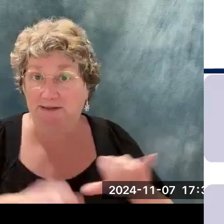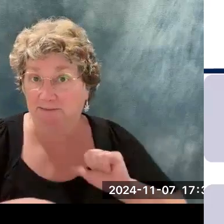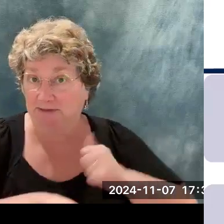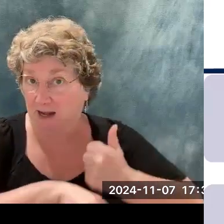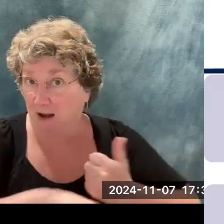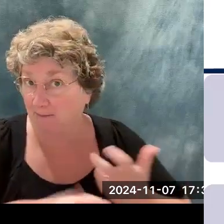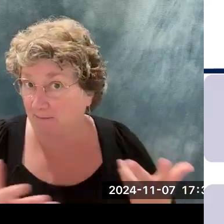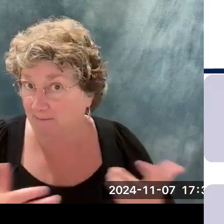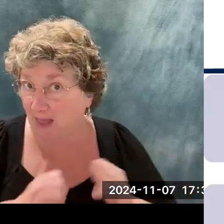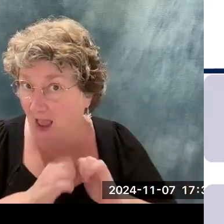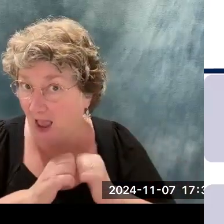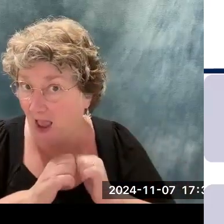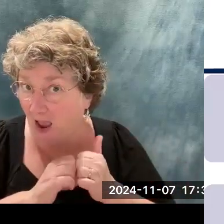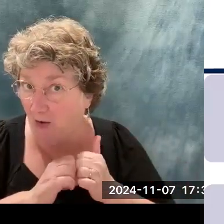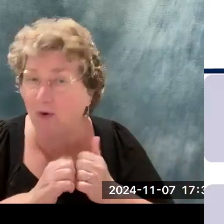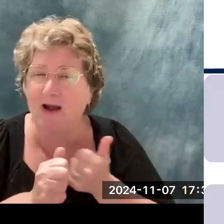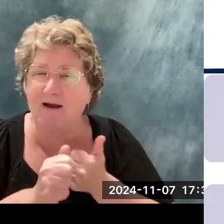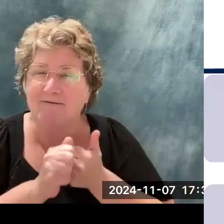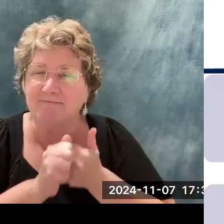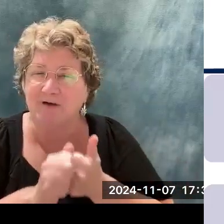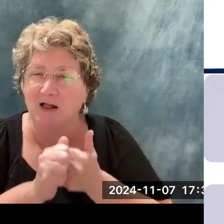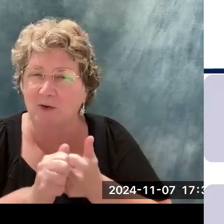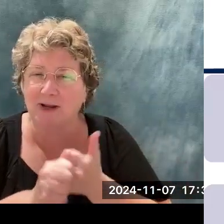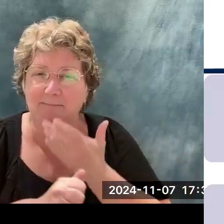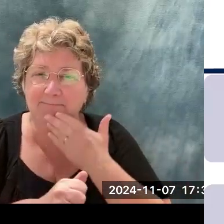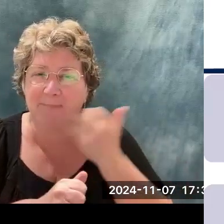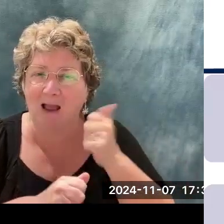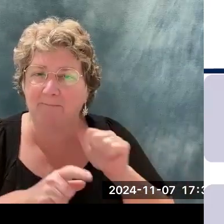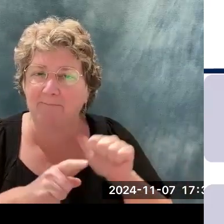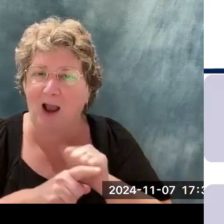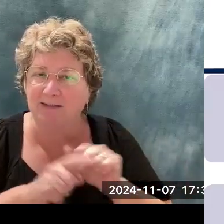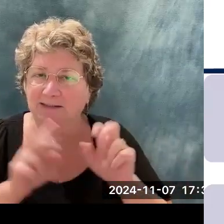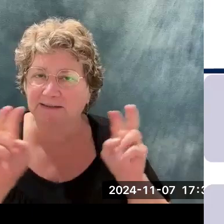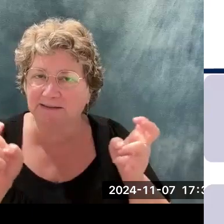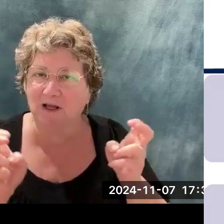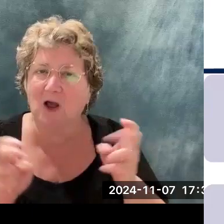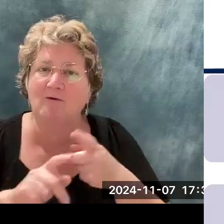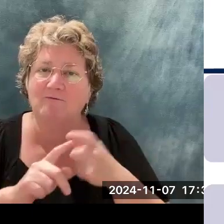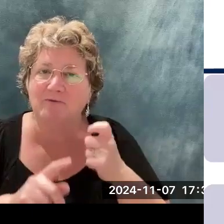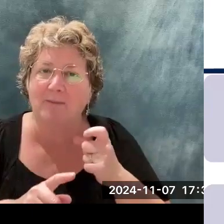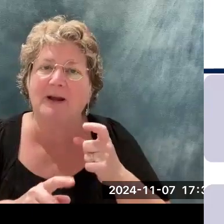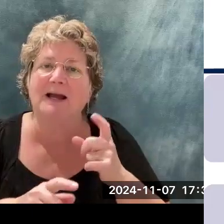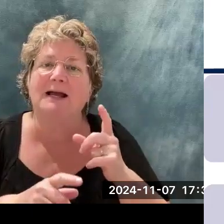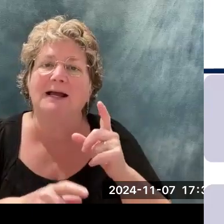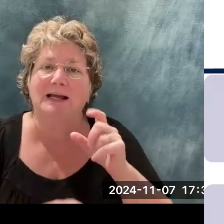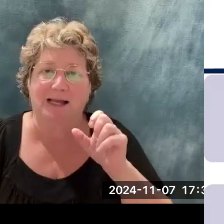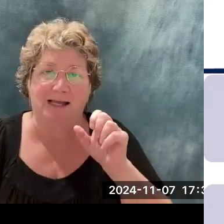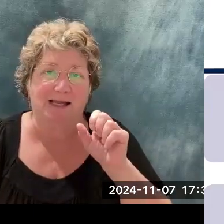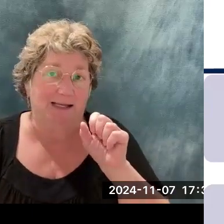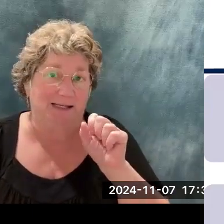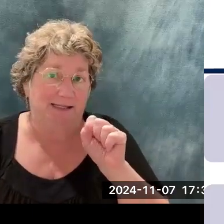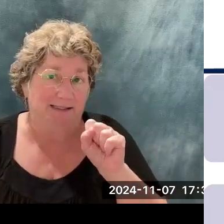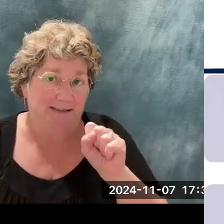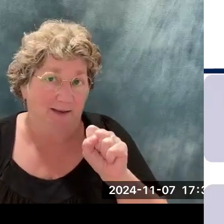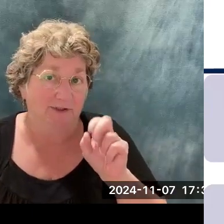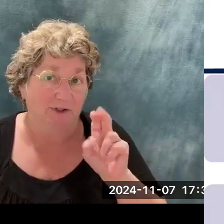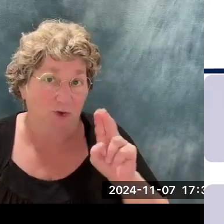the best practices from the Substance Abuse and Mental Health Services Agency. So with this, what we have done is we have